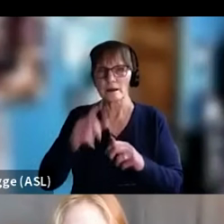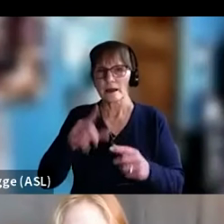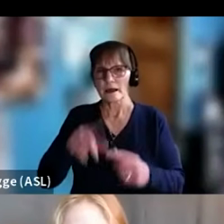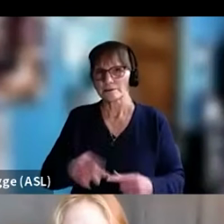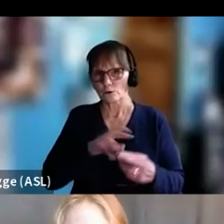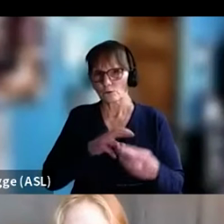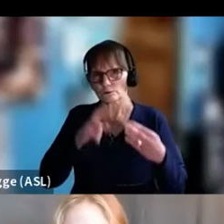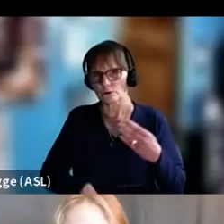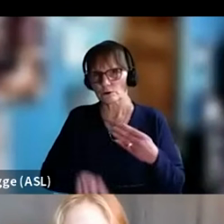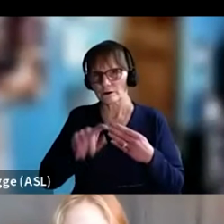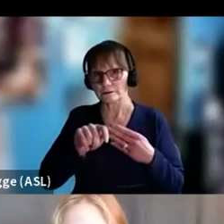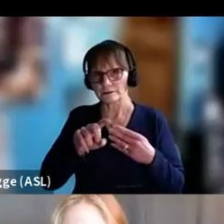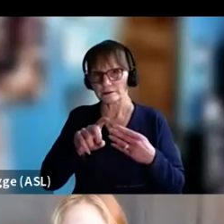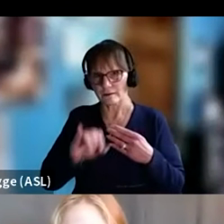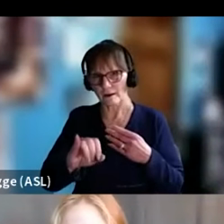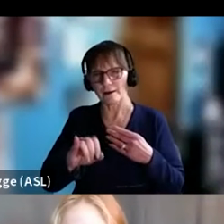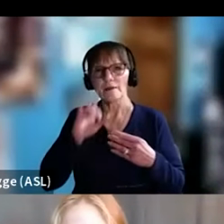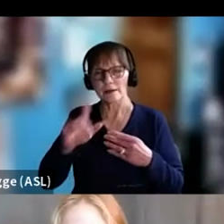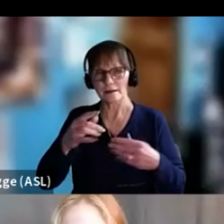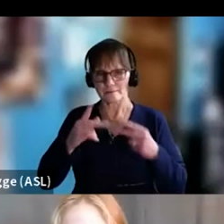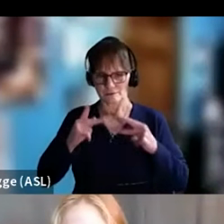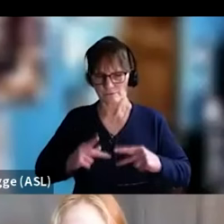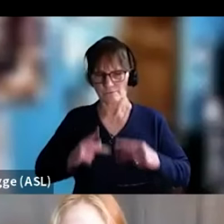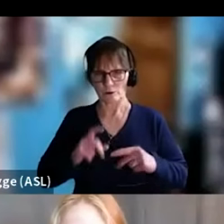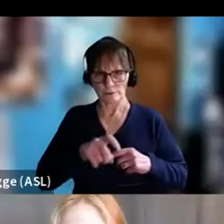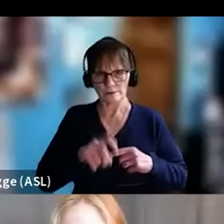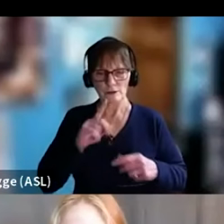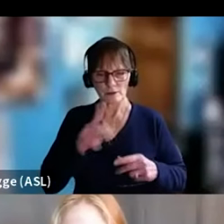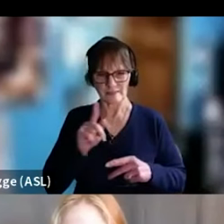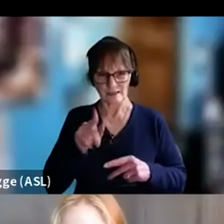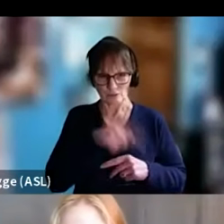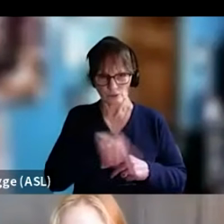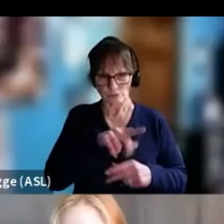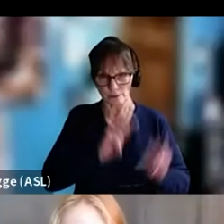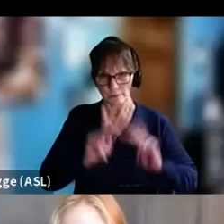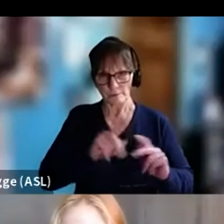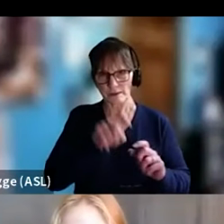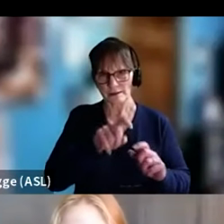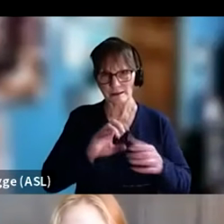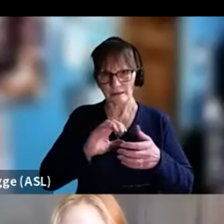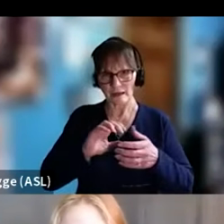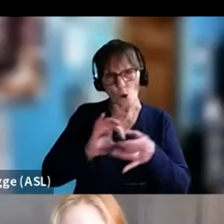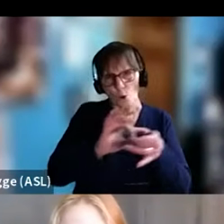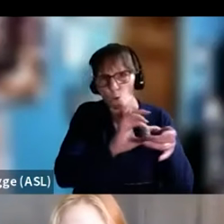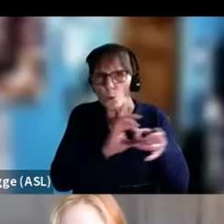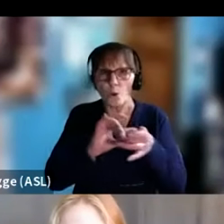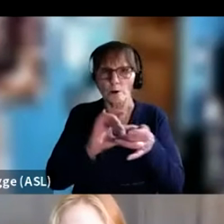they also often have physical needs that happen. And so these are the folks that really do need that coordinated wraparound care engagement